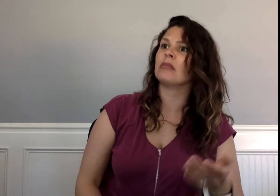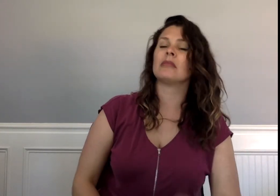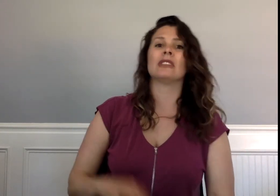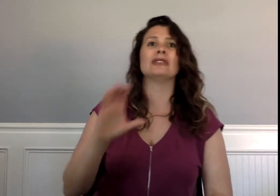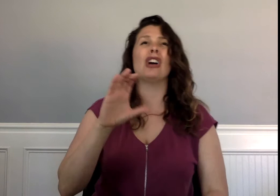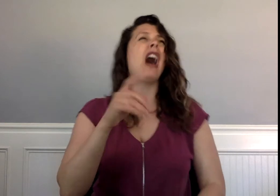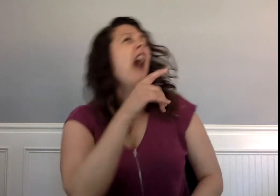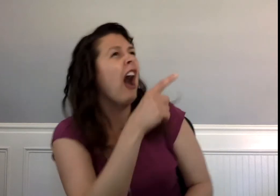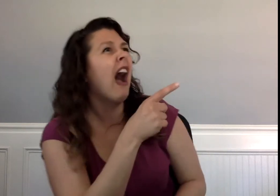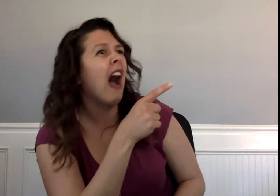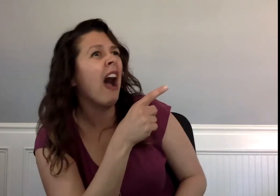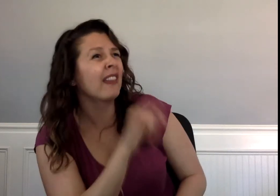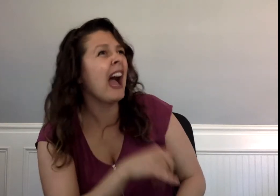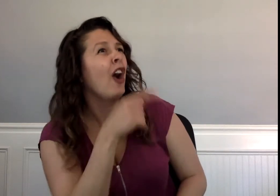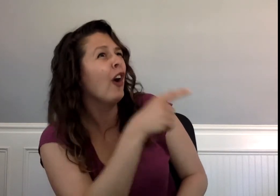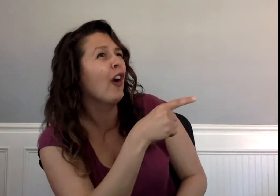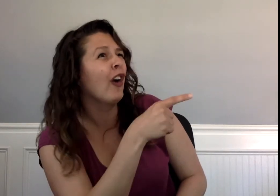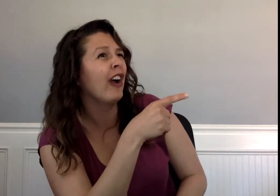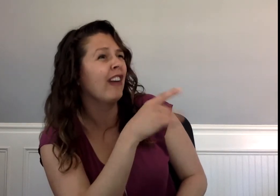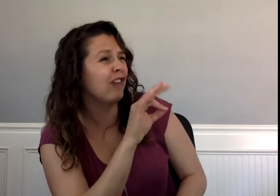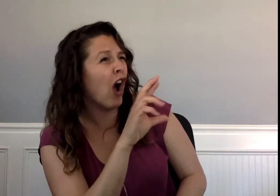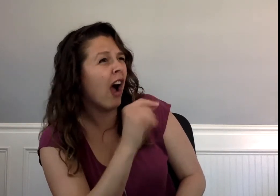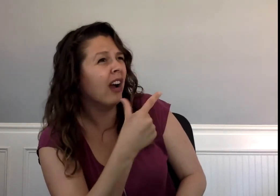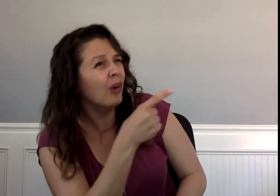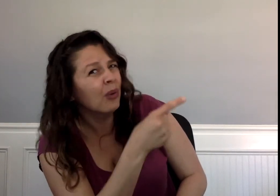Charlie pointed back at her with a look that said “That’s you?”